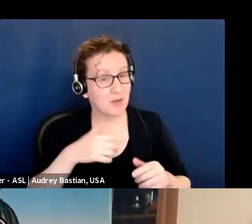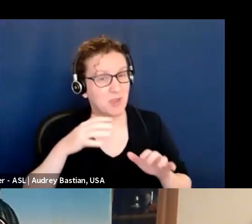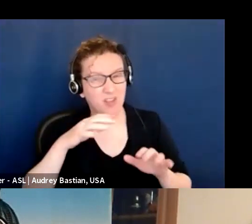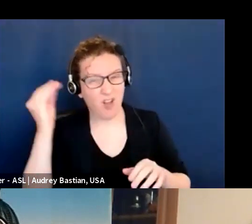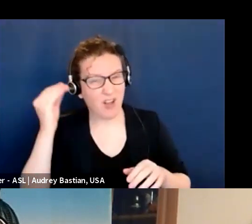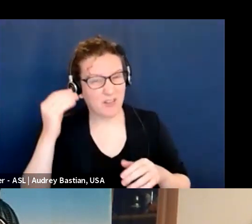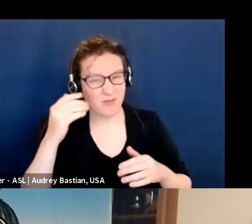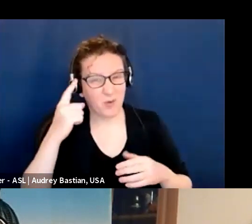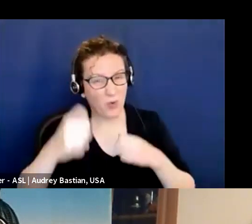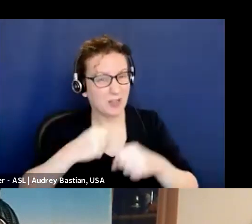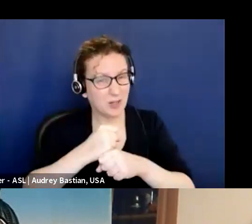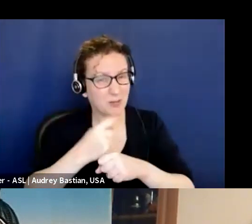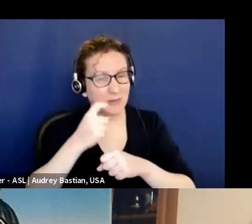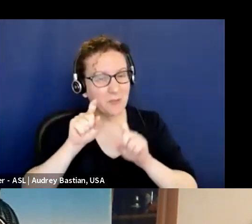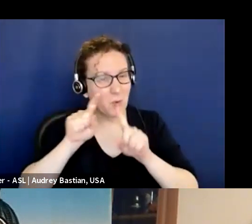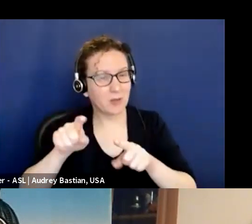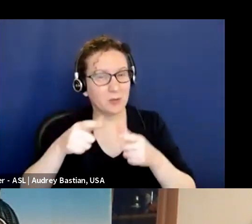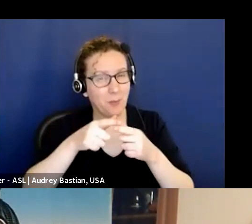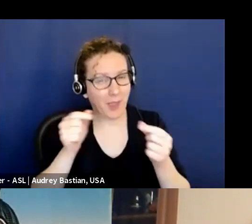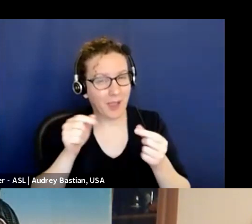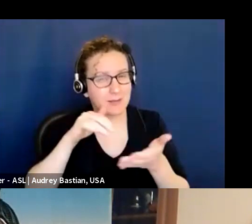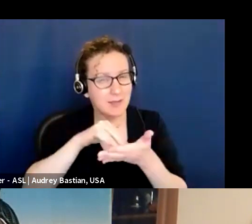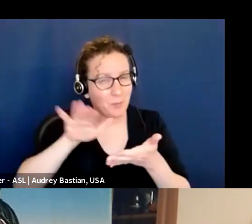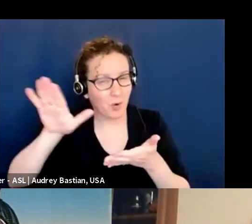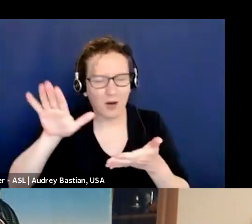because I'm going to Japan to study abroad. And I was like, wait what's that? And she